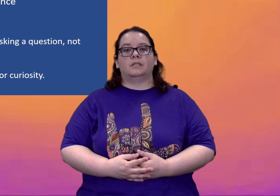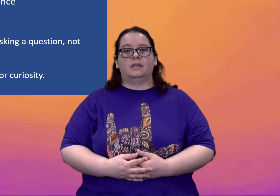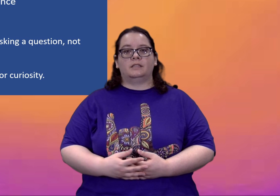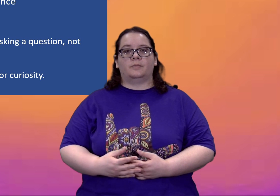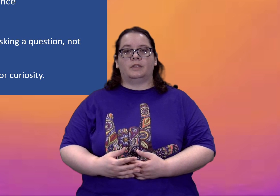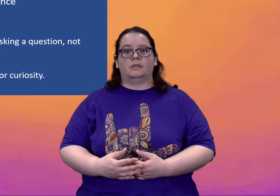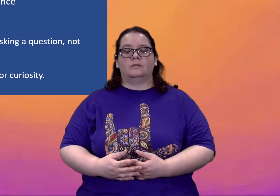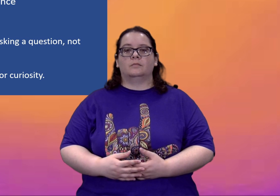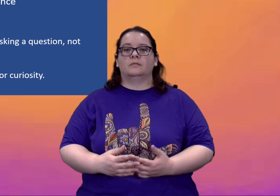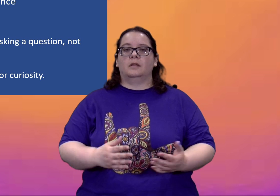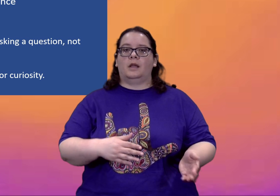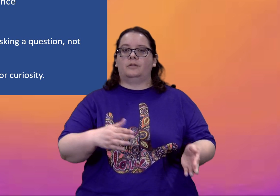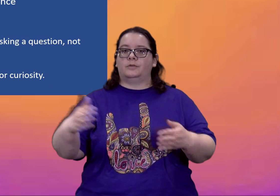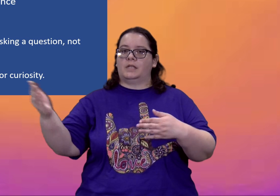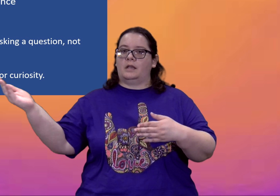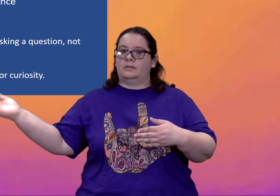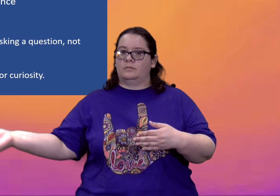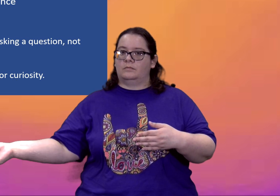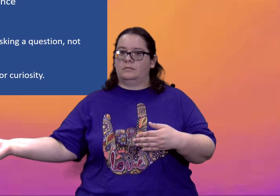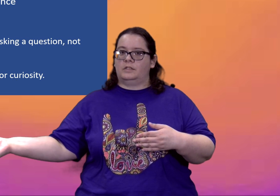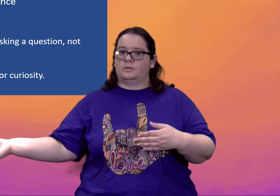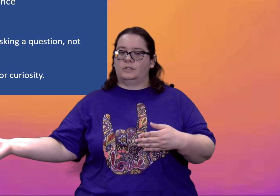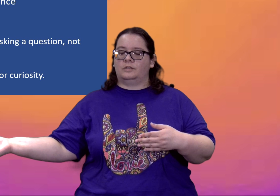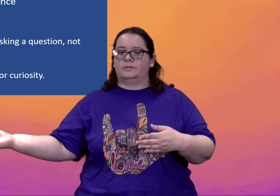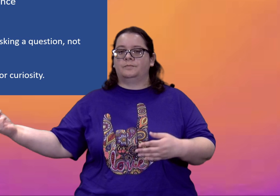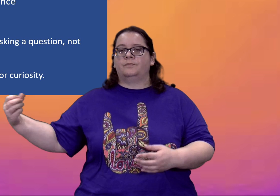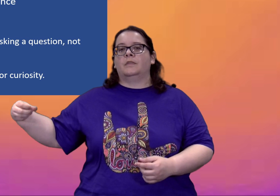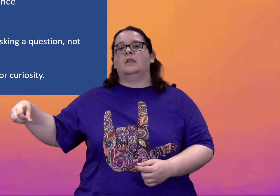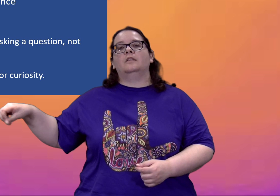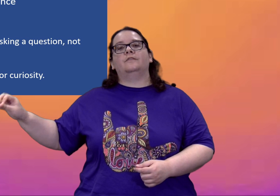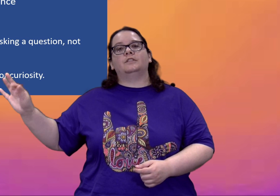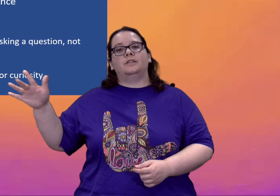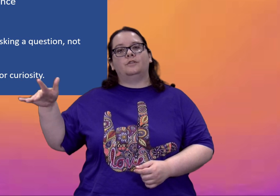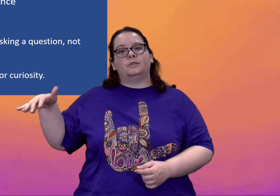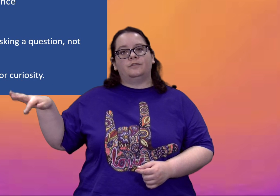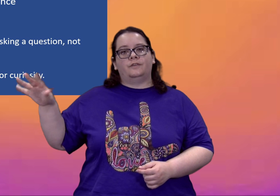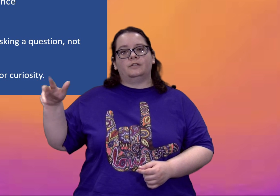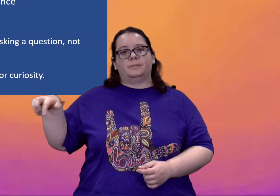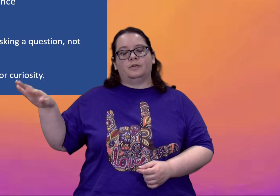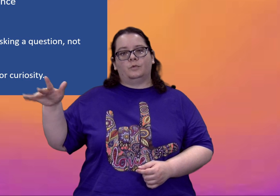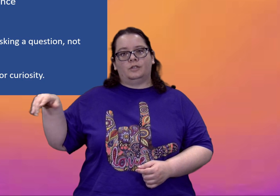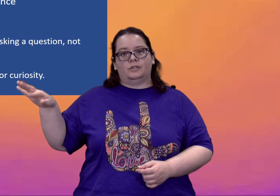sign something, how do you sign this word, the first thing you do is you fingerspell the word